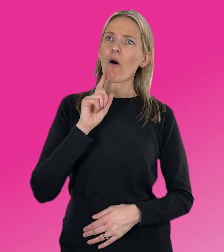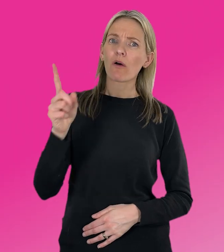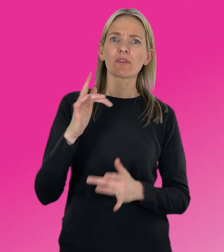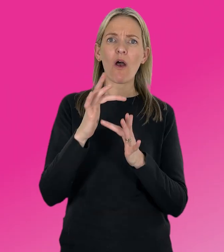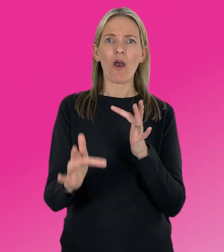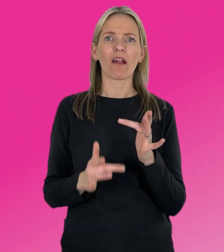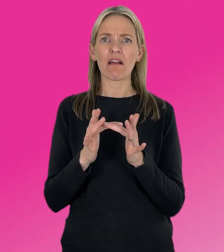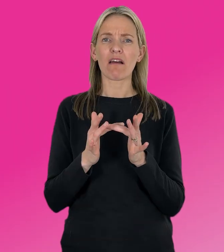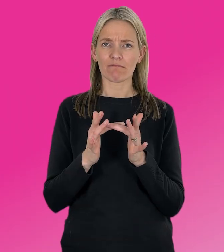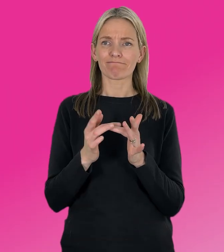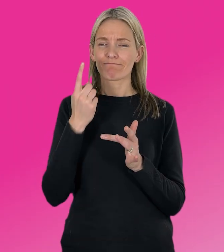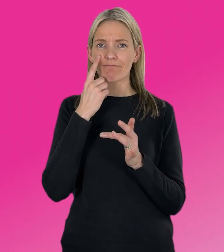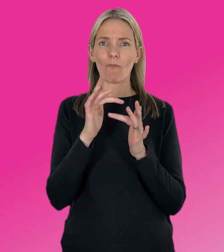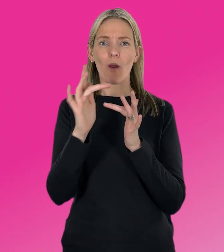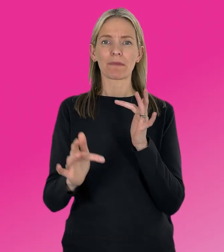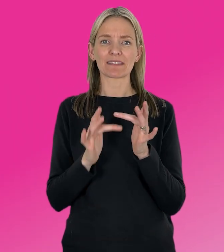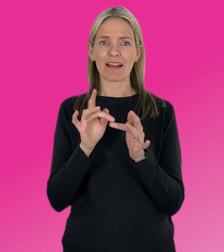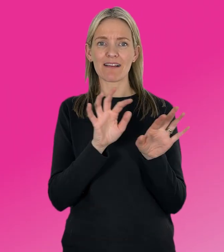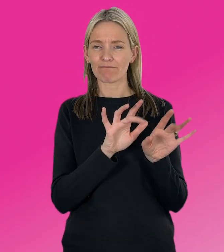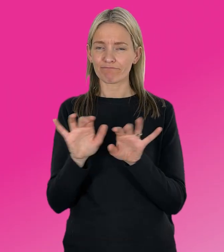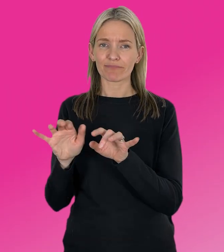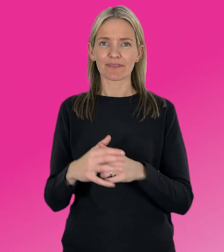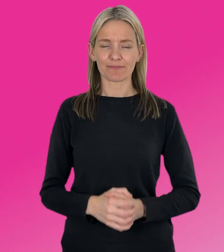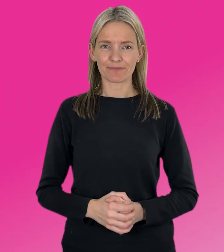To order a form online, go to: